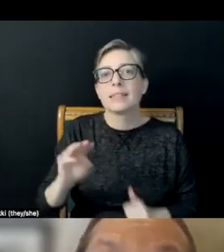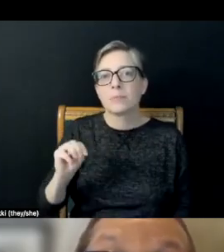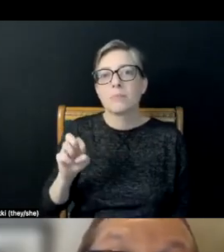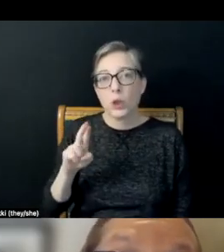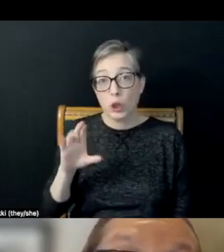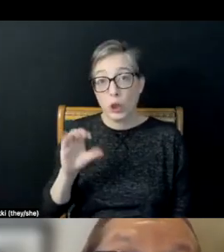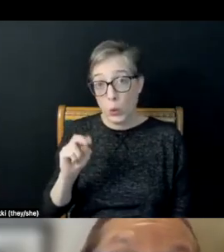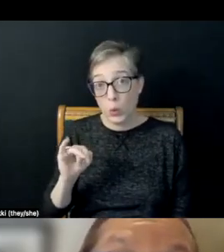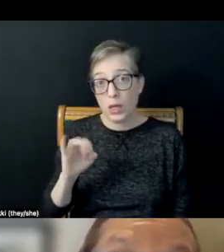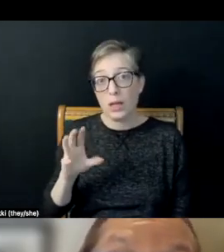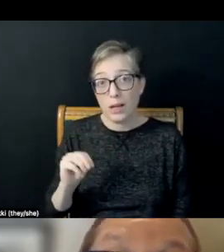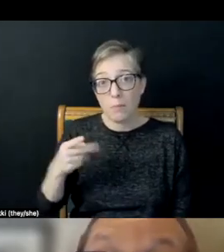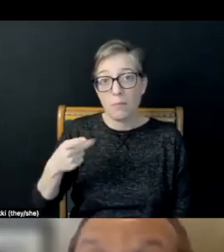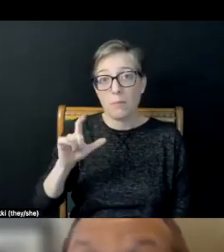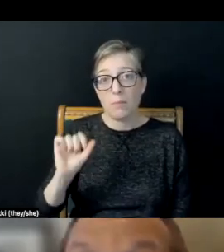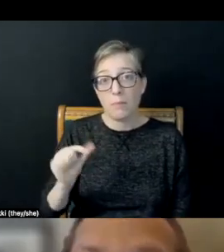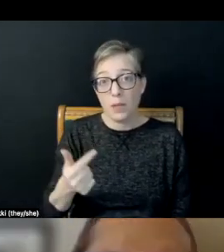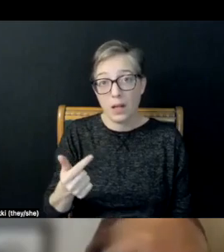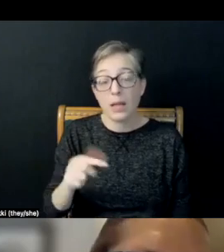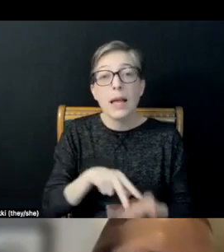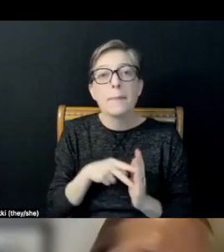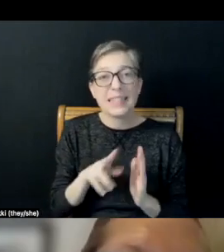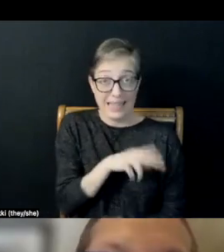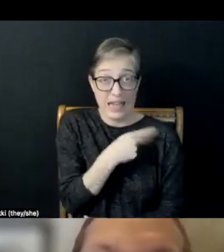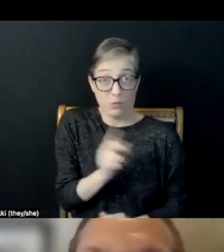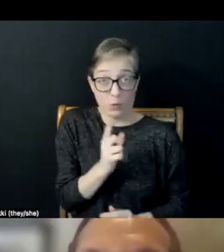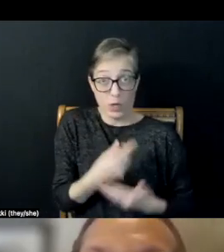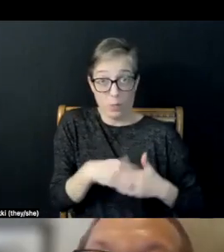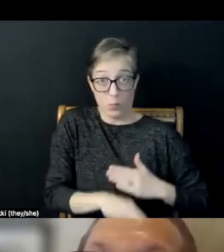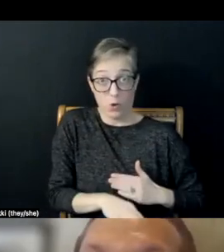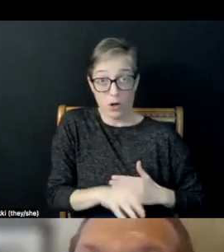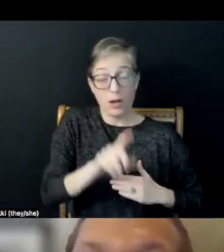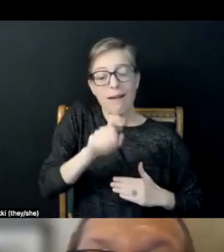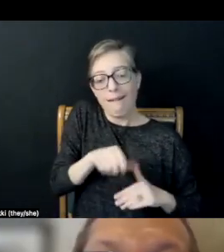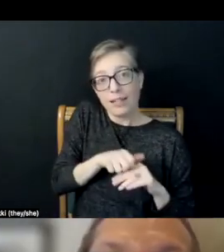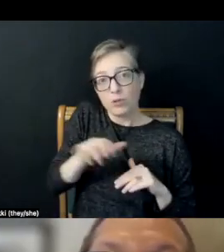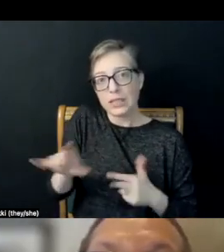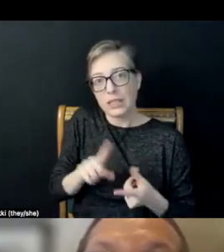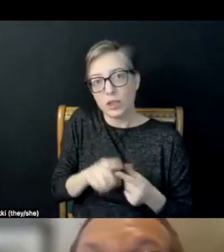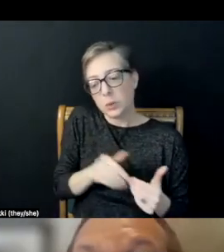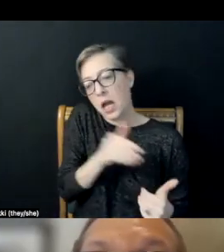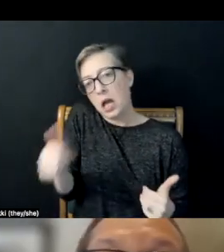send him away to a neighboring hospital - still in town, but a little bit across town because there was